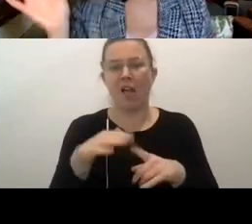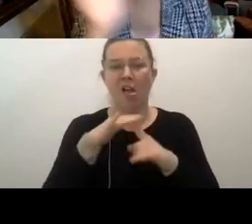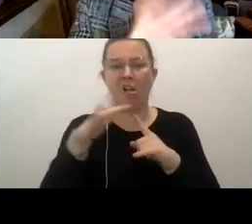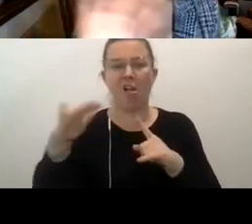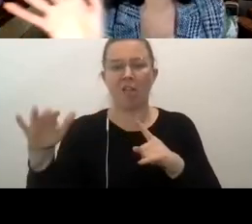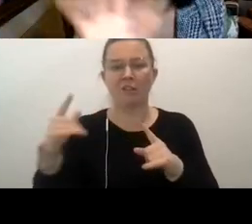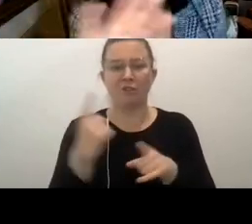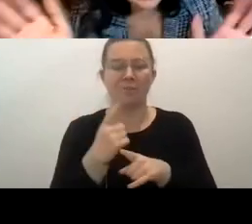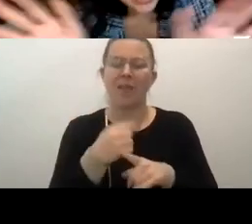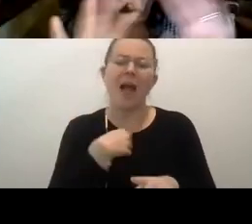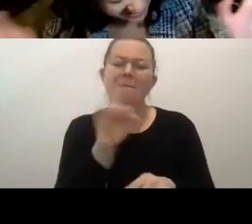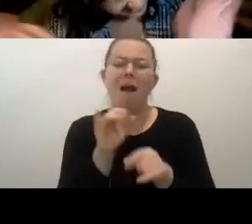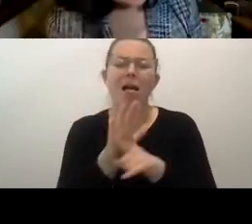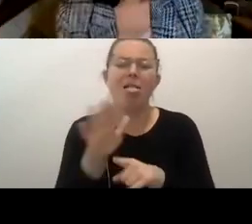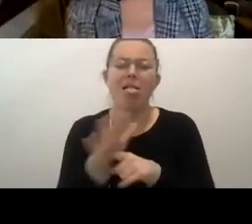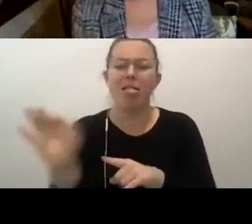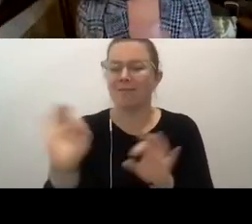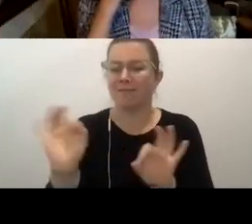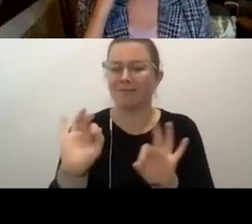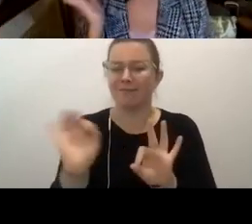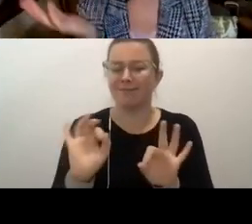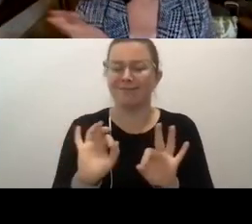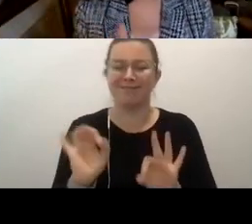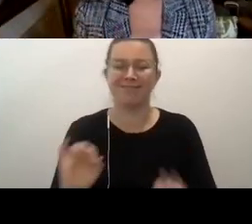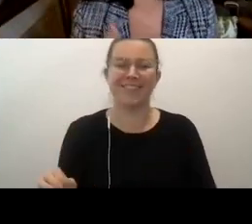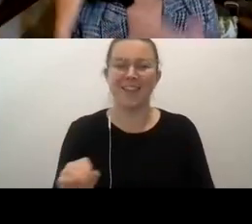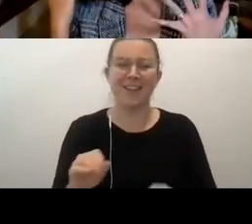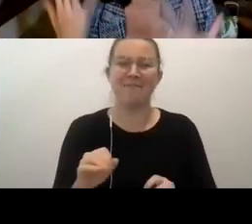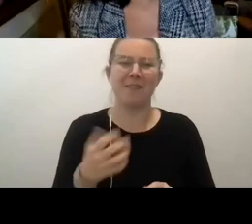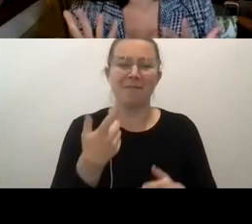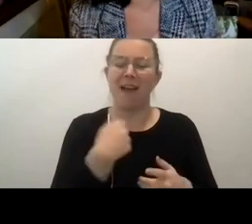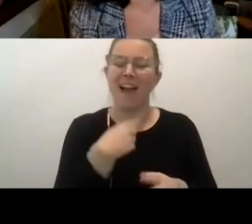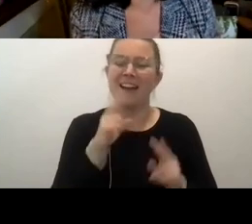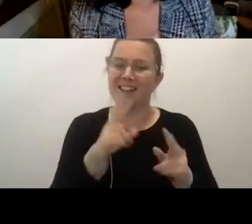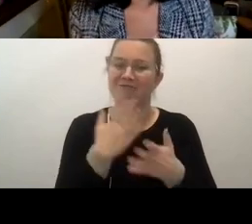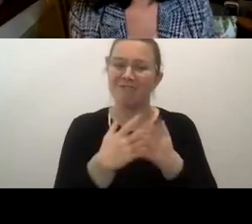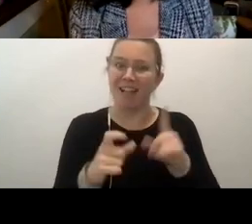I'm not making fun of you, guys, but I just found it really hard to adjust.